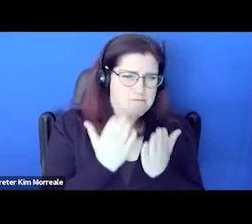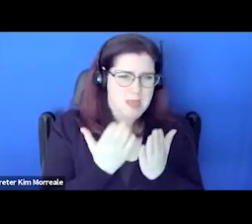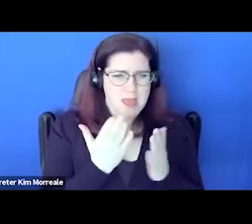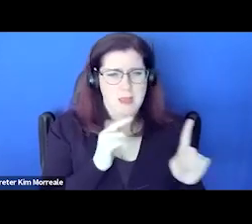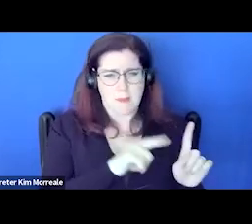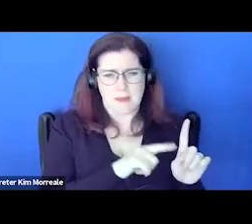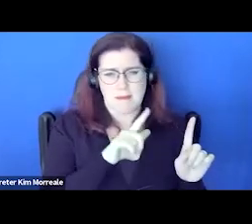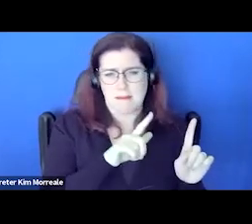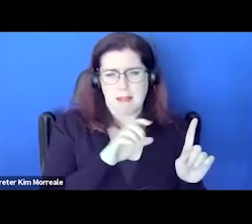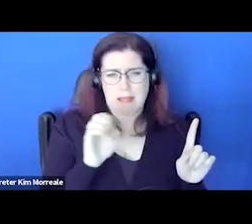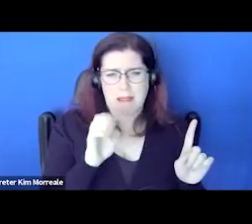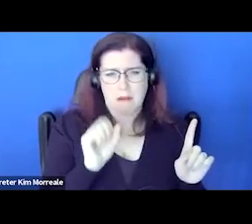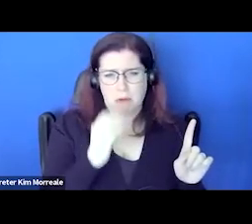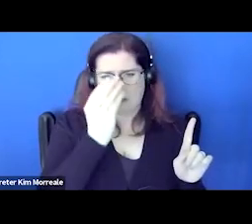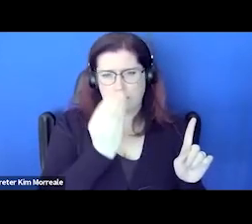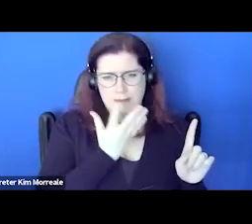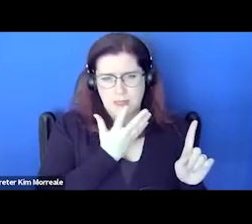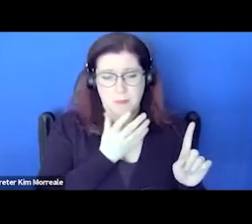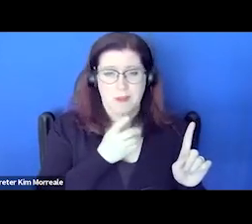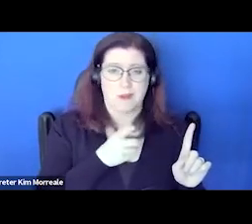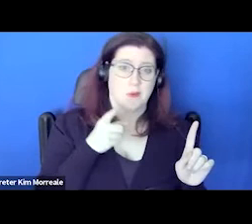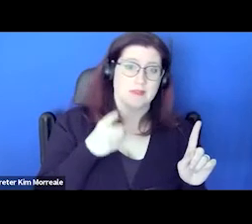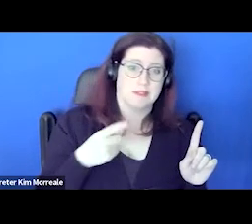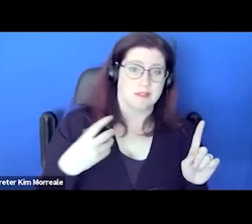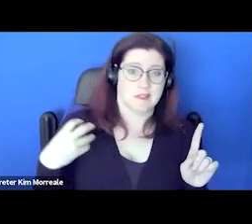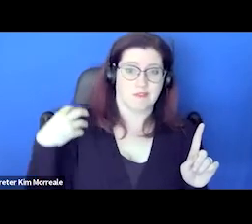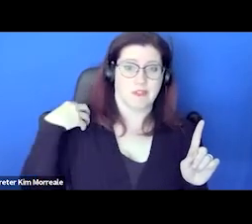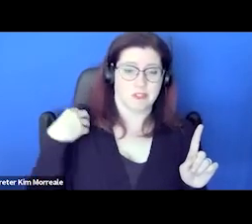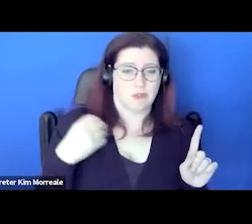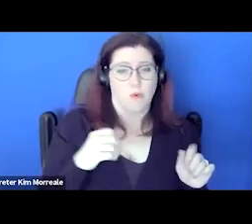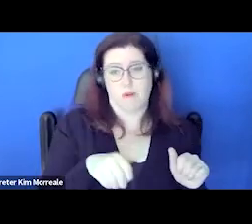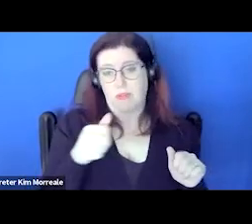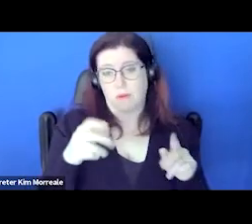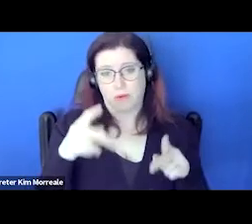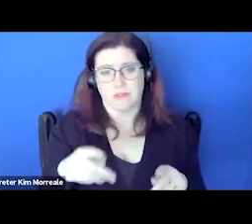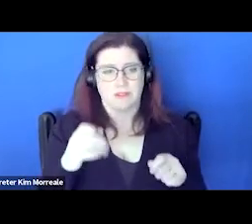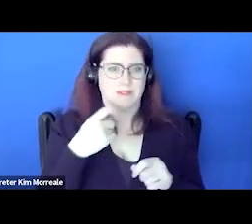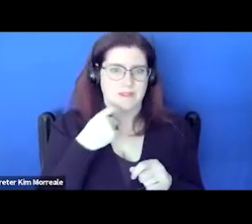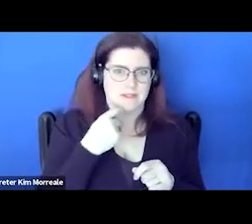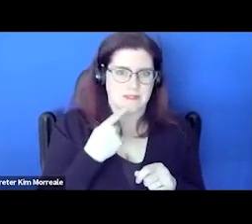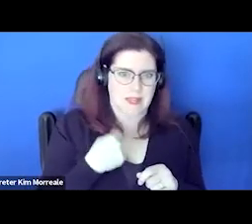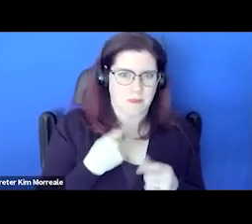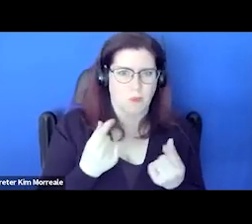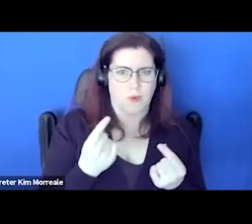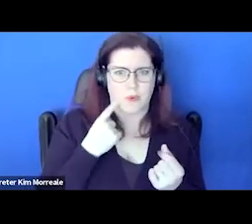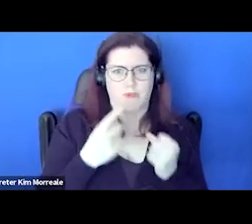or this official in this role could tell me where I go for archived records.